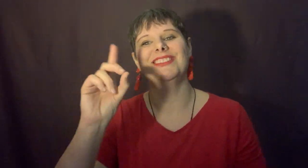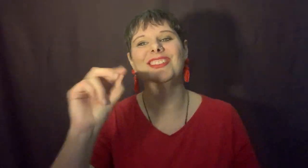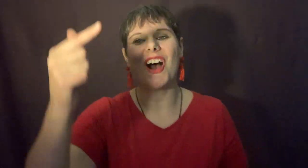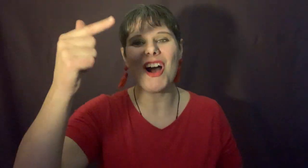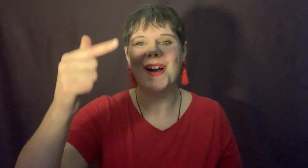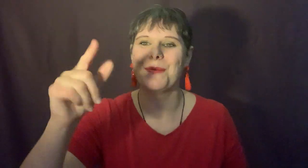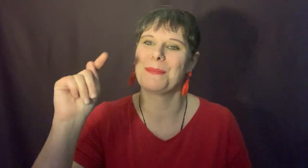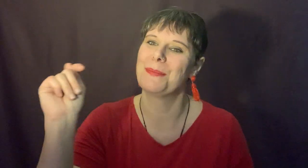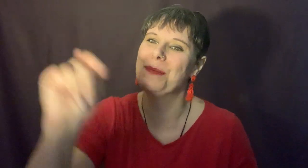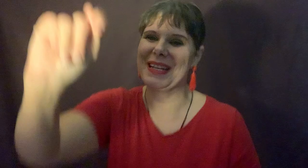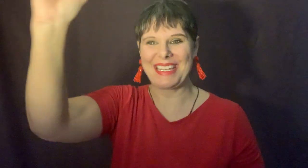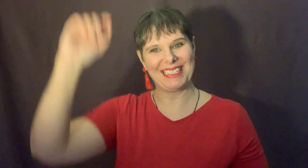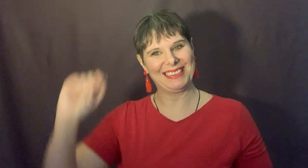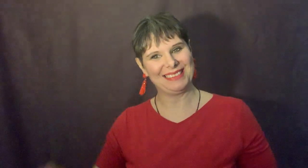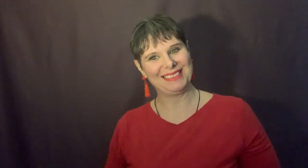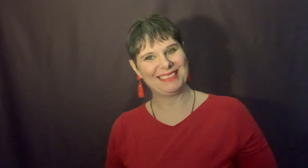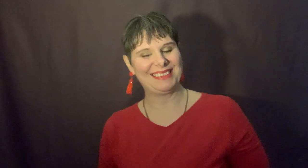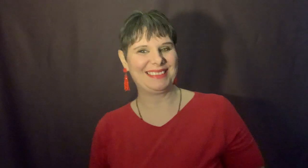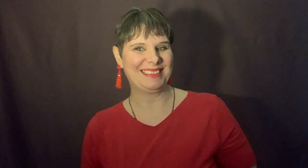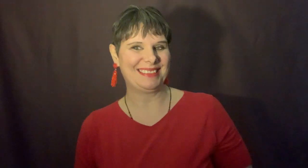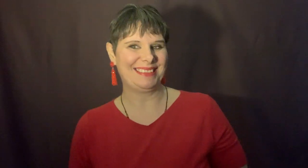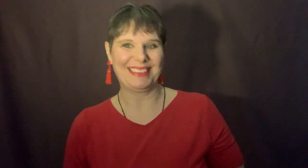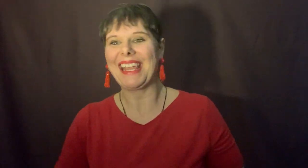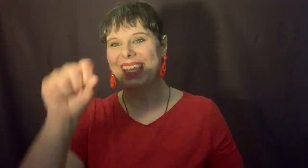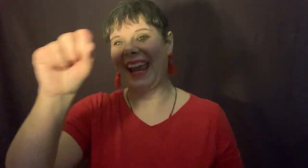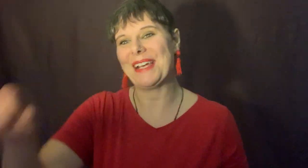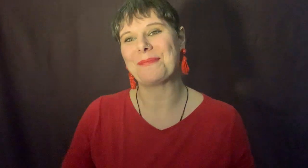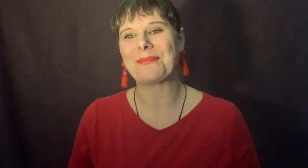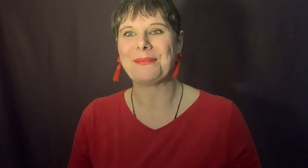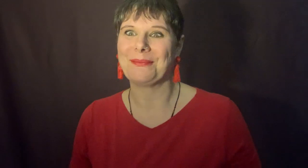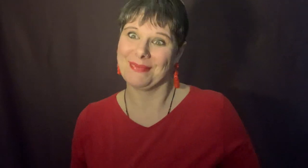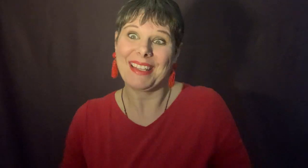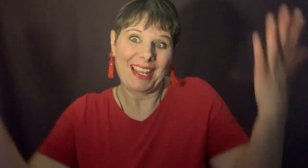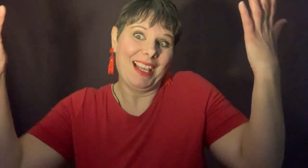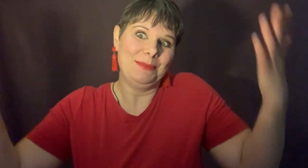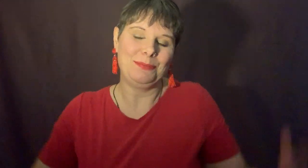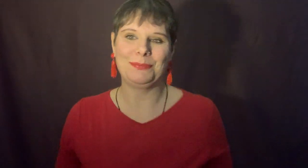DOG PEE PEE. Yeah, huh.